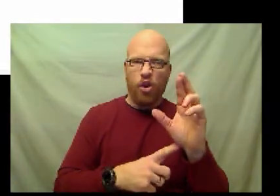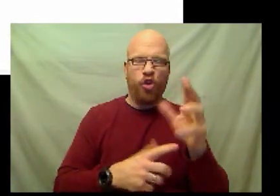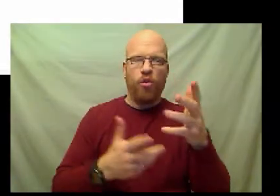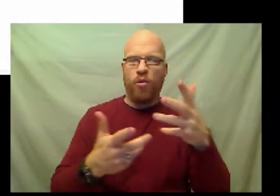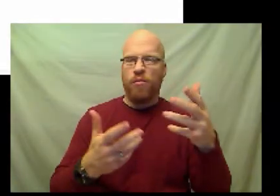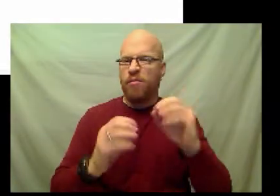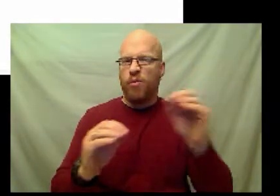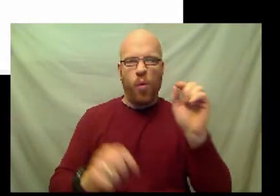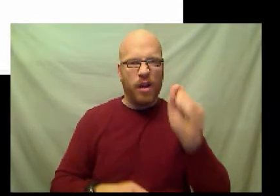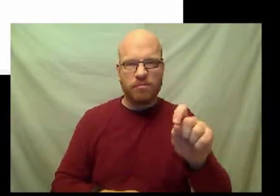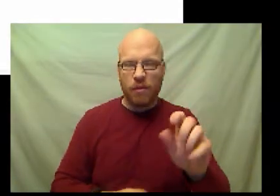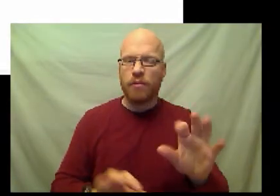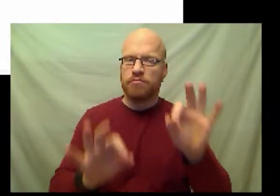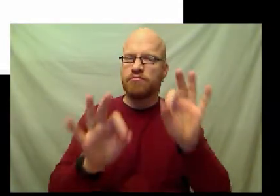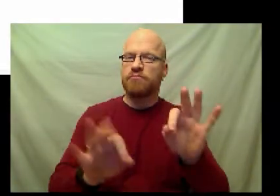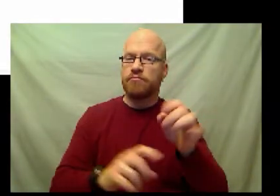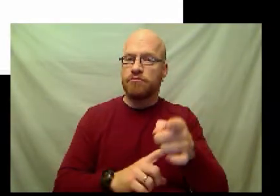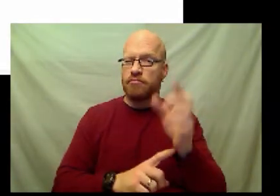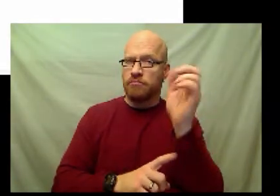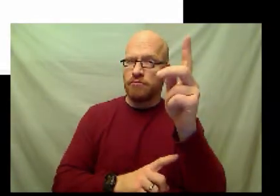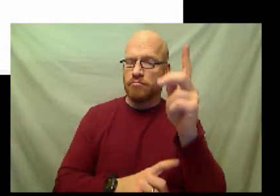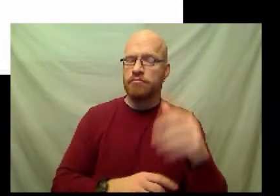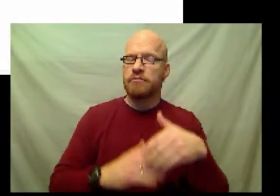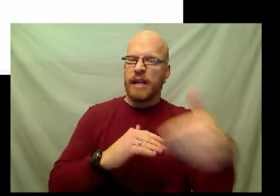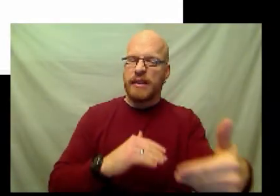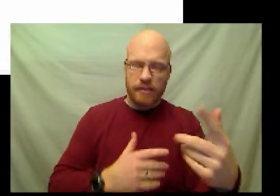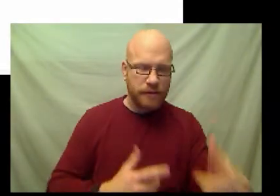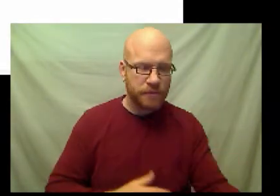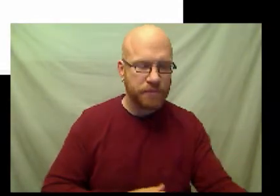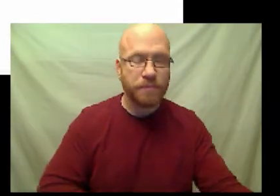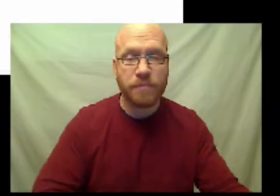There's no remainder. There's no decimal and what not. So here's our next example.